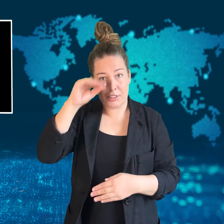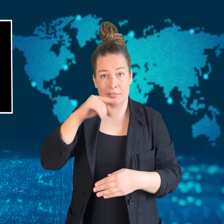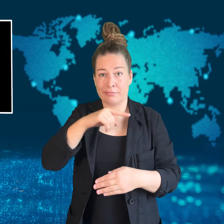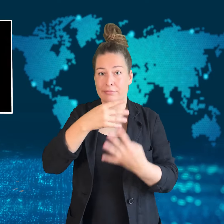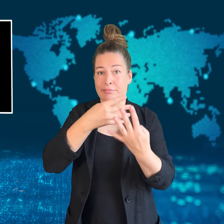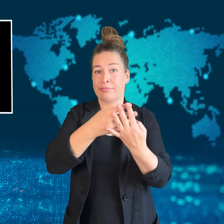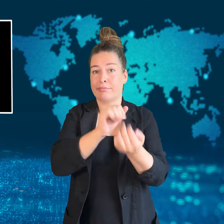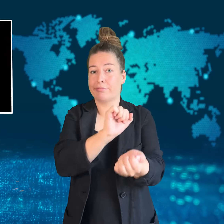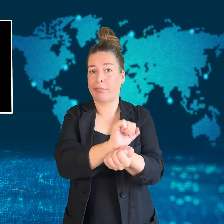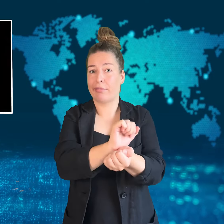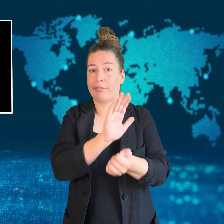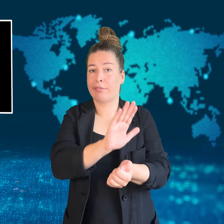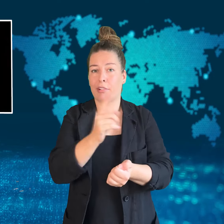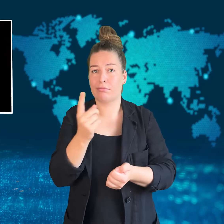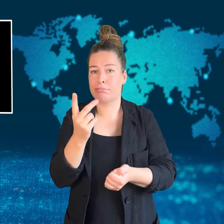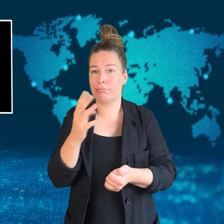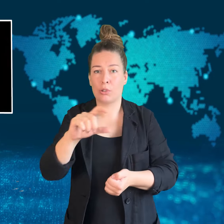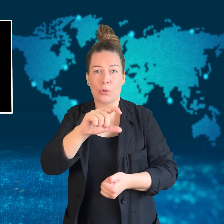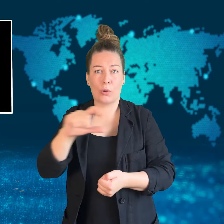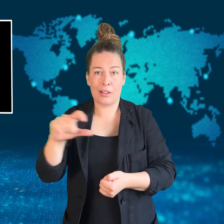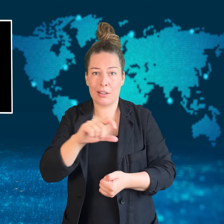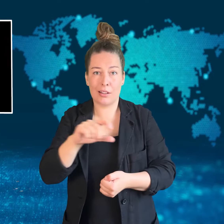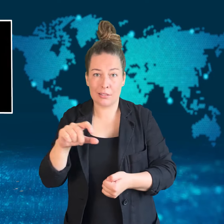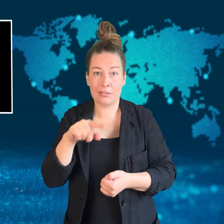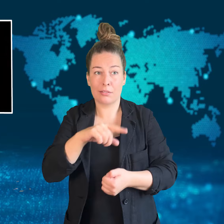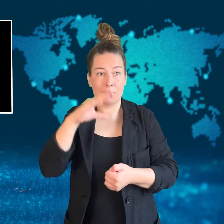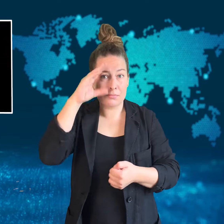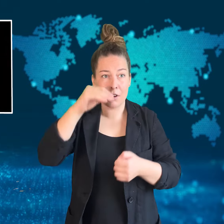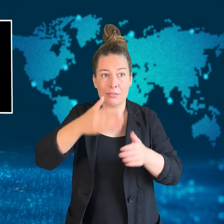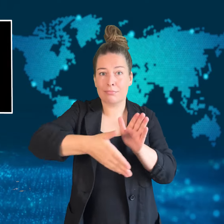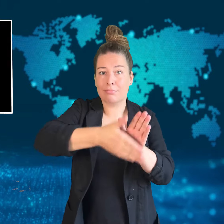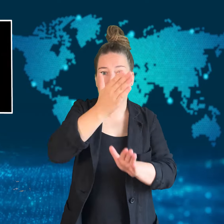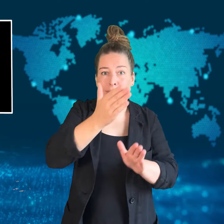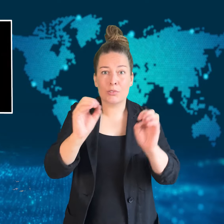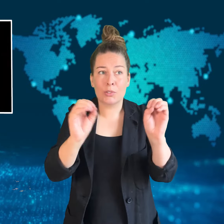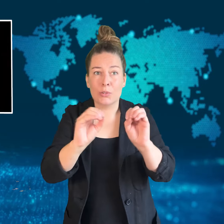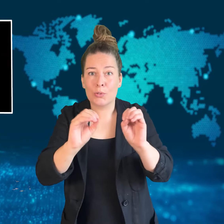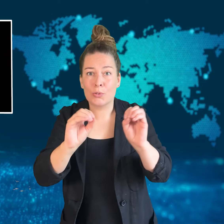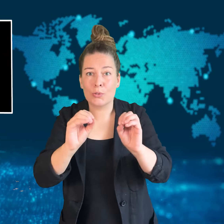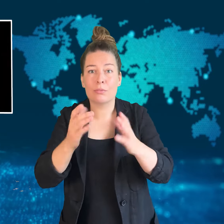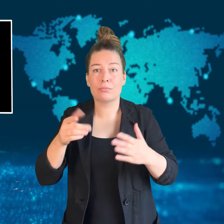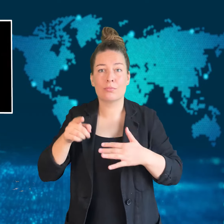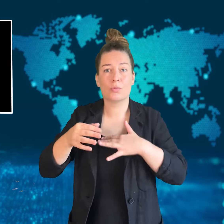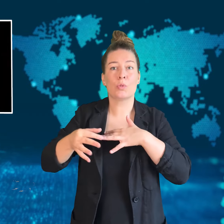his wife was forced to take out loans to be able to survive.